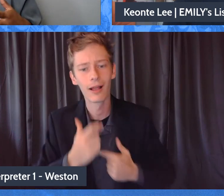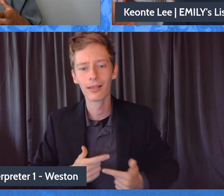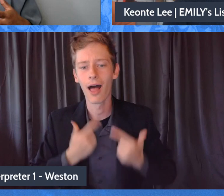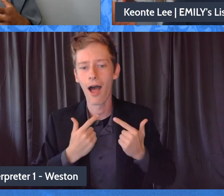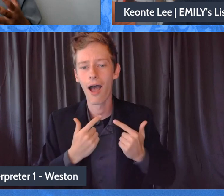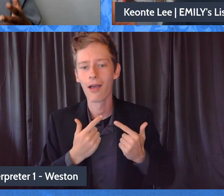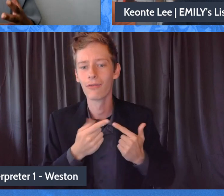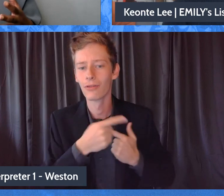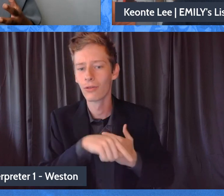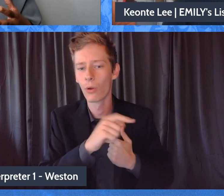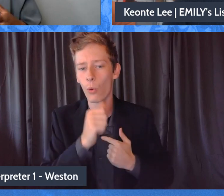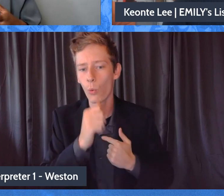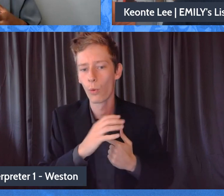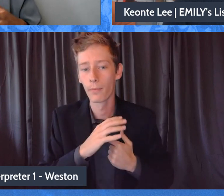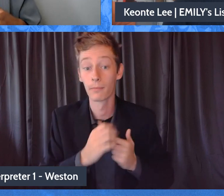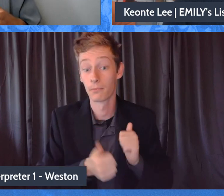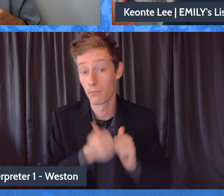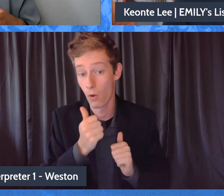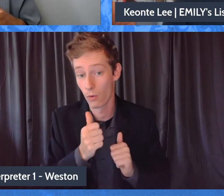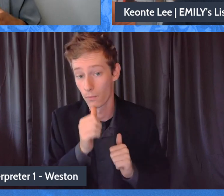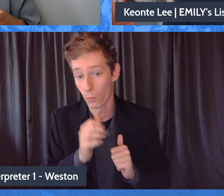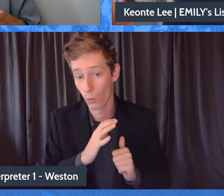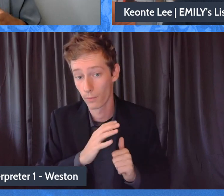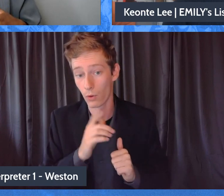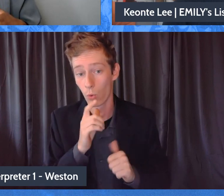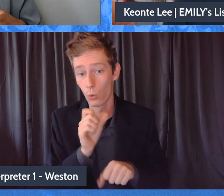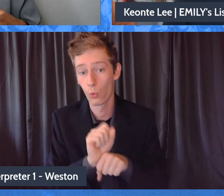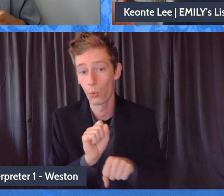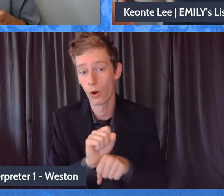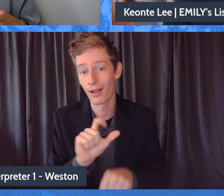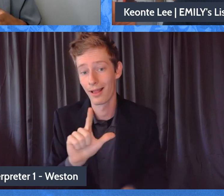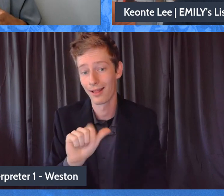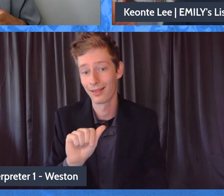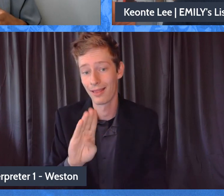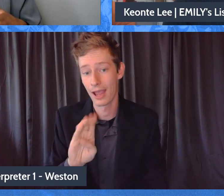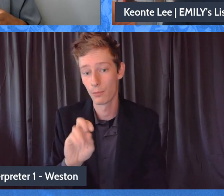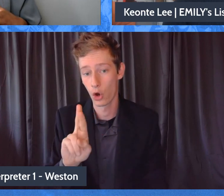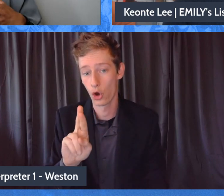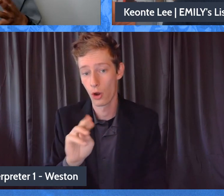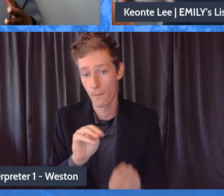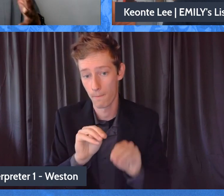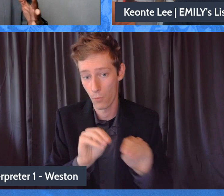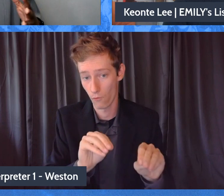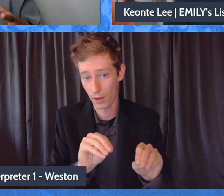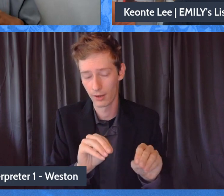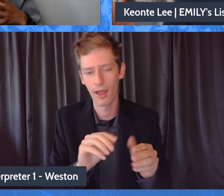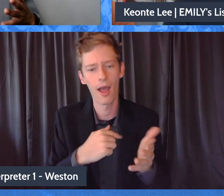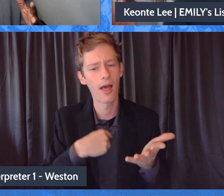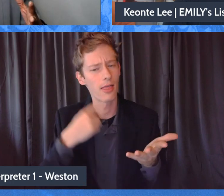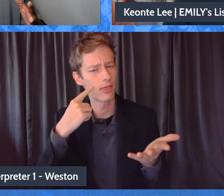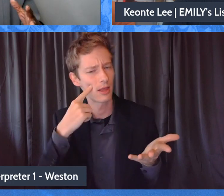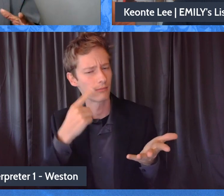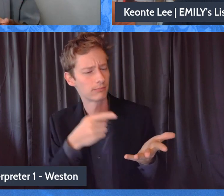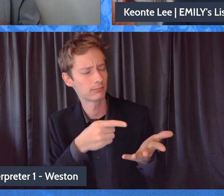mostly women that I worked with in the labor movement, and really think about how best to utilize those assets